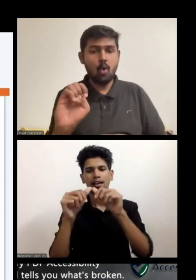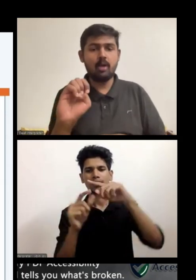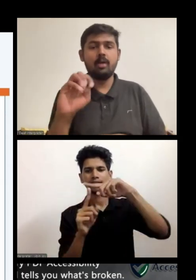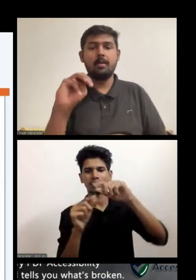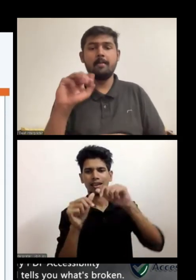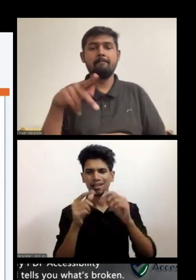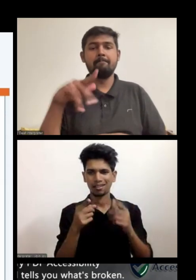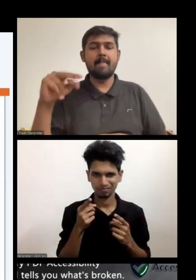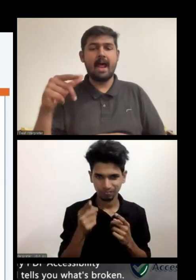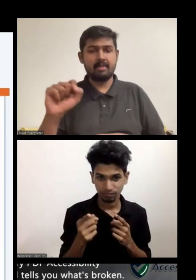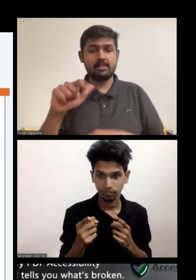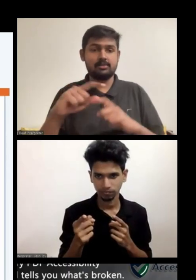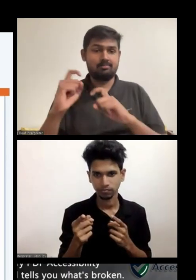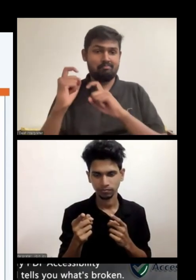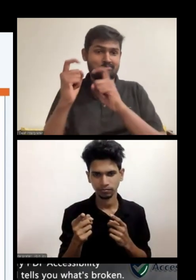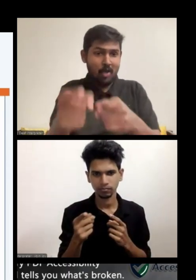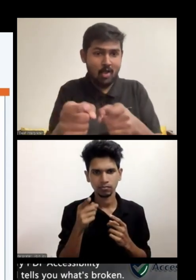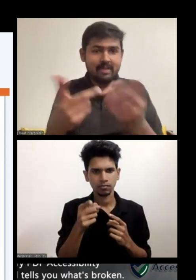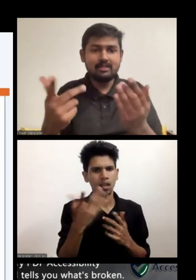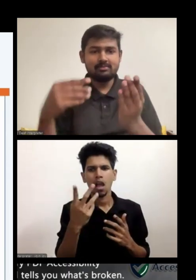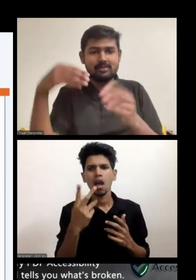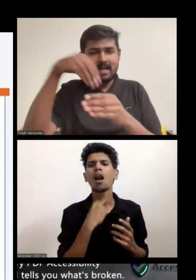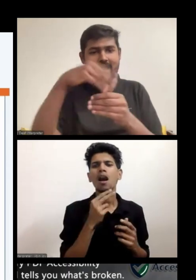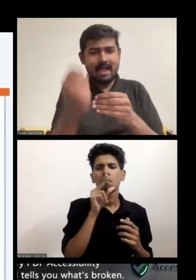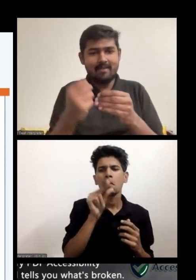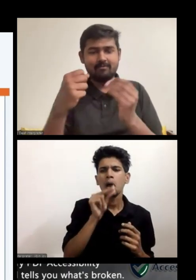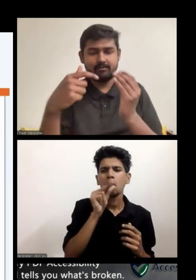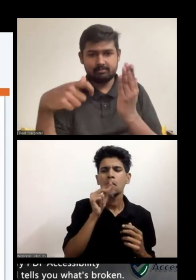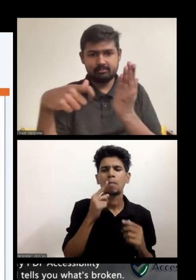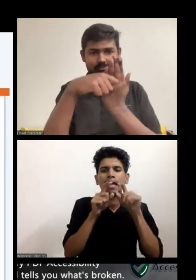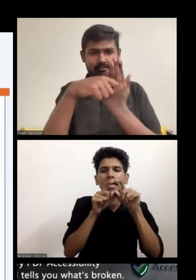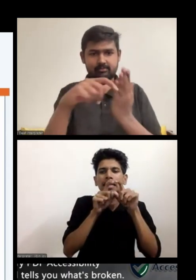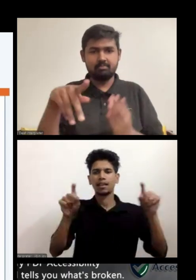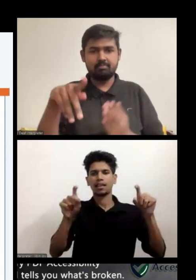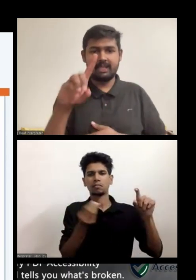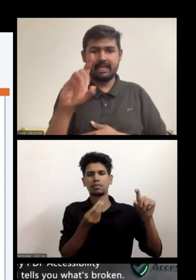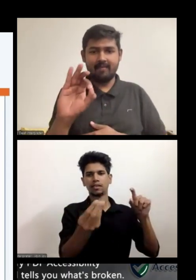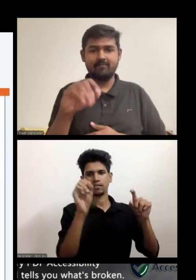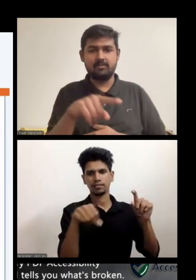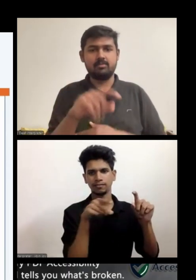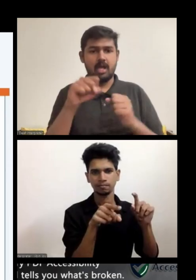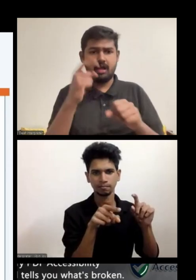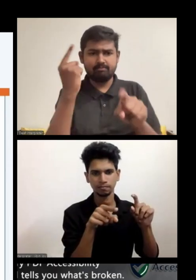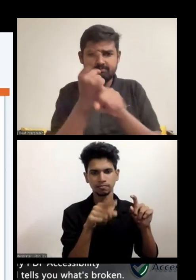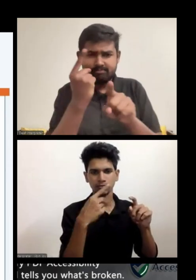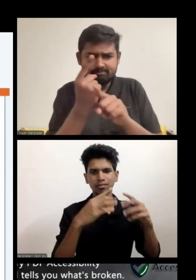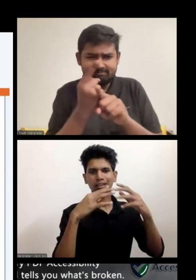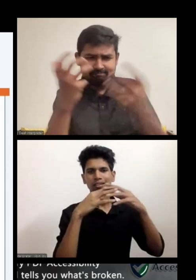Its pronunciations get proper and it complies all the related WCAG standard guidelines that are associated for the PDF.